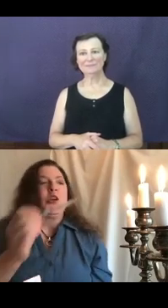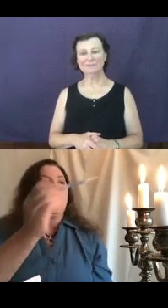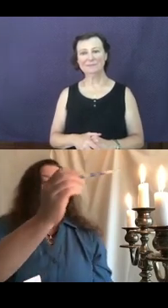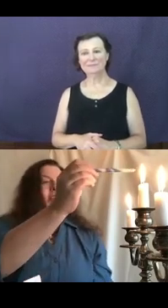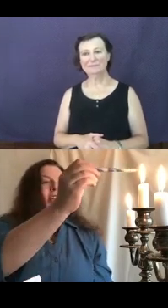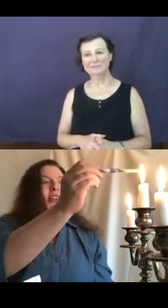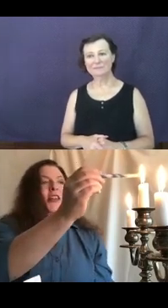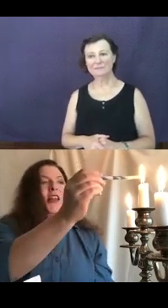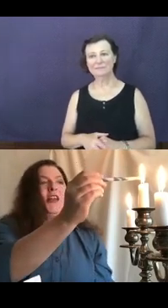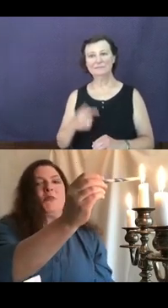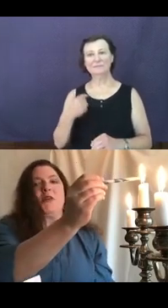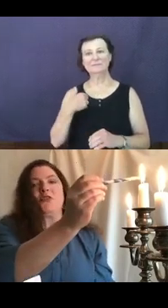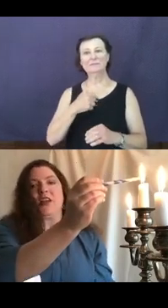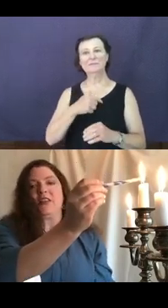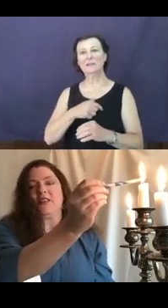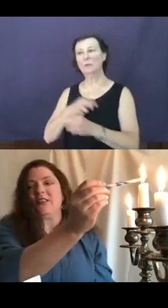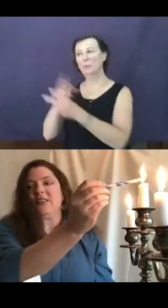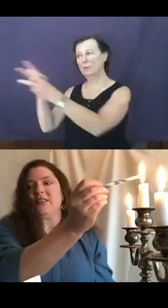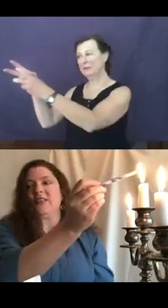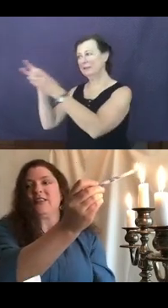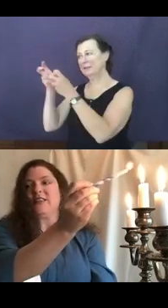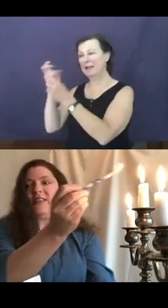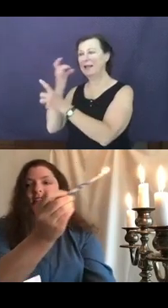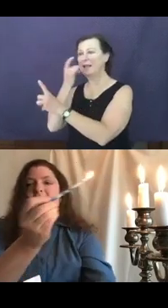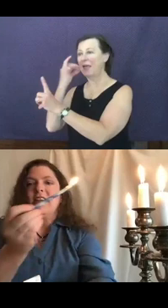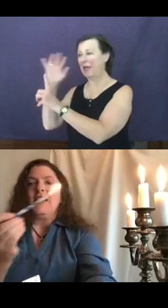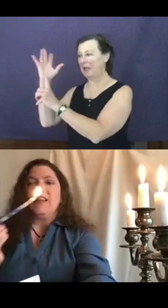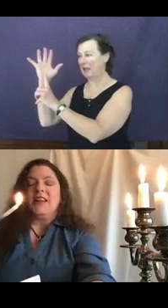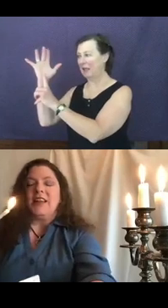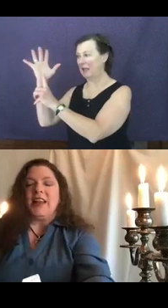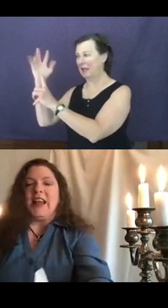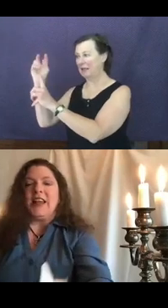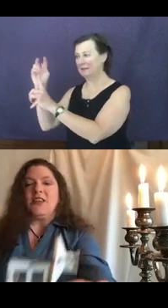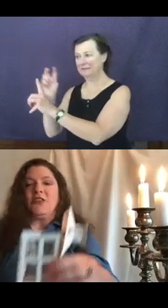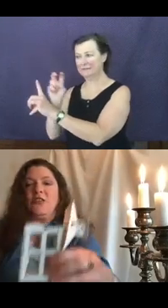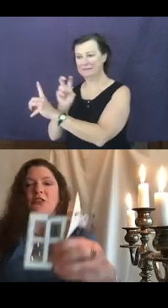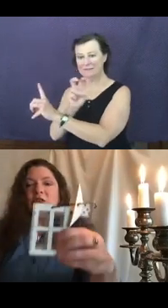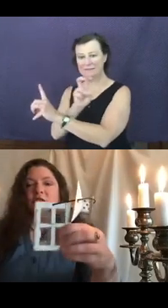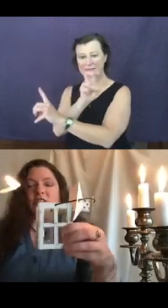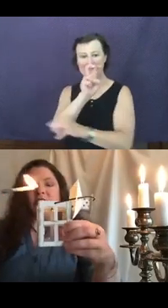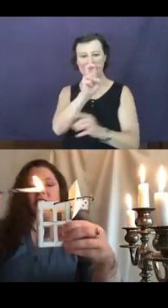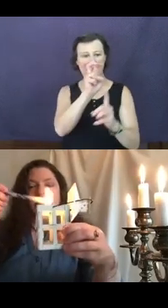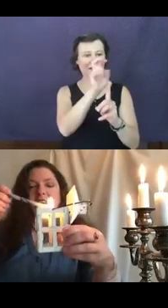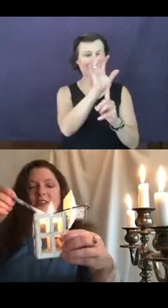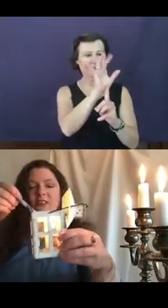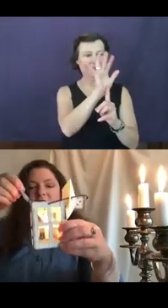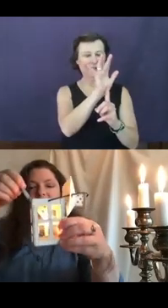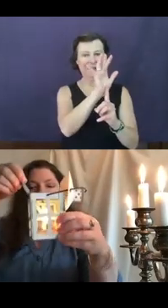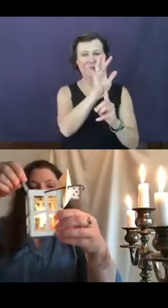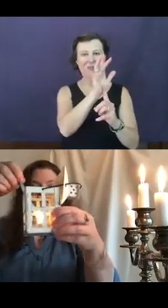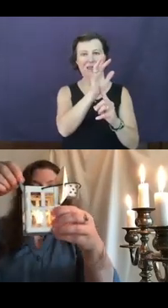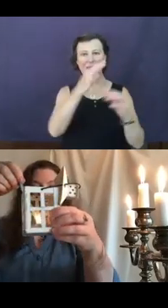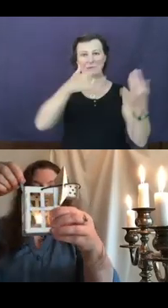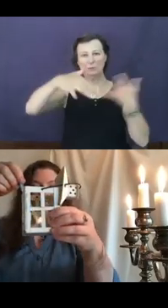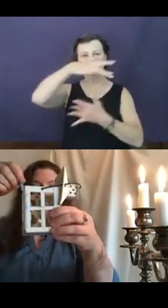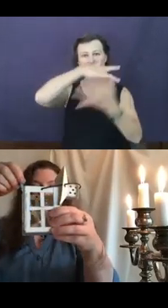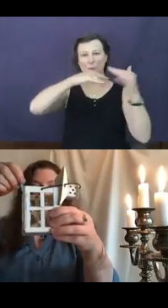We take the light from our Chalice, lighting the Social Justice candle